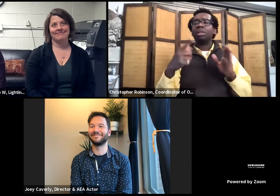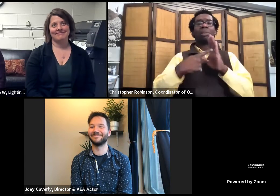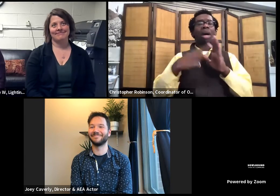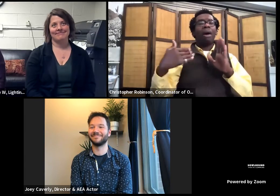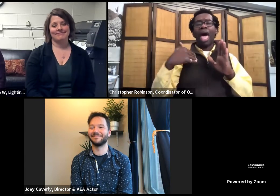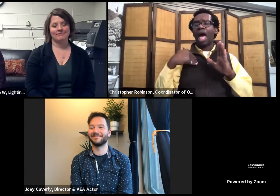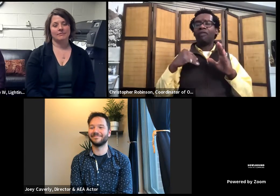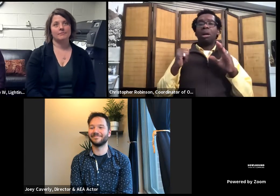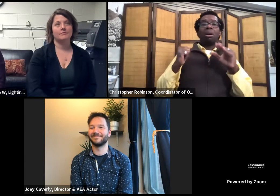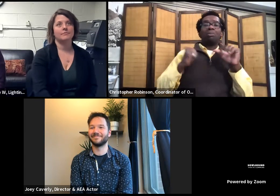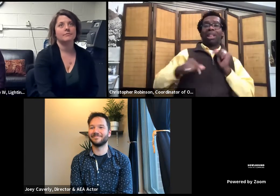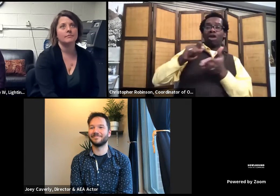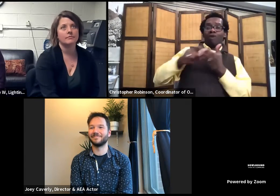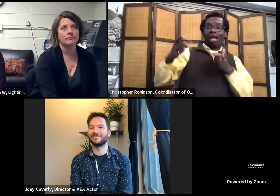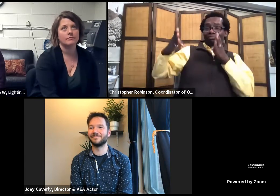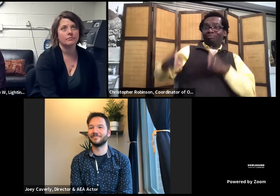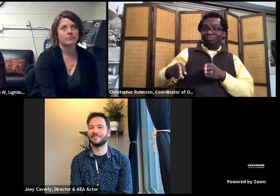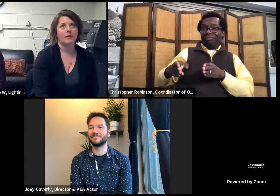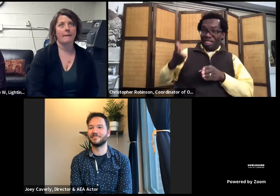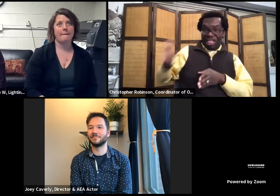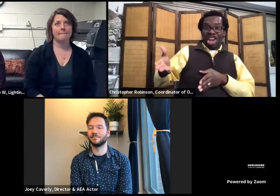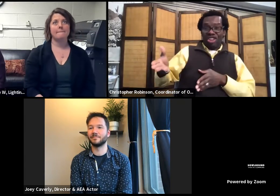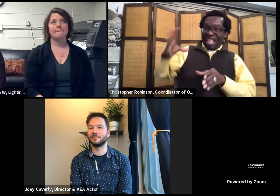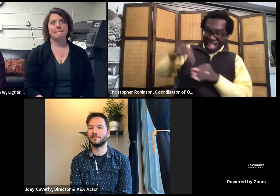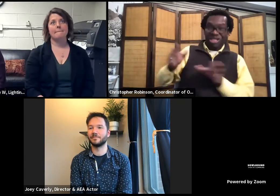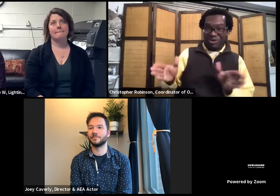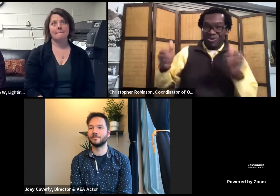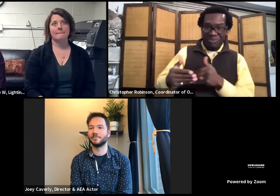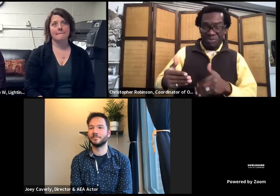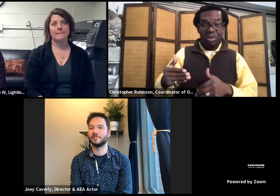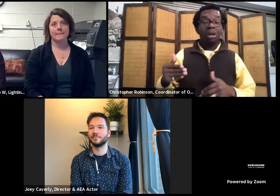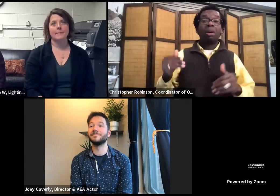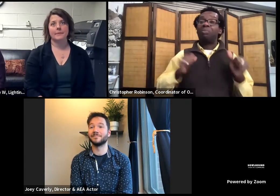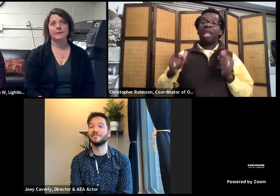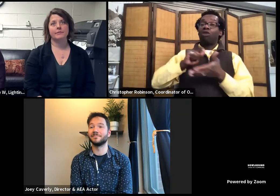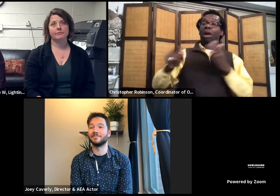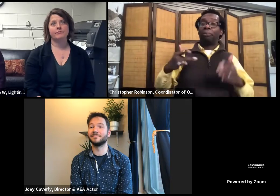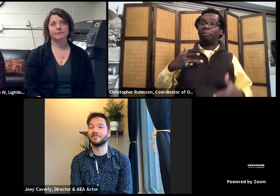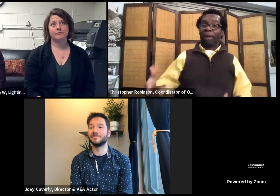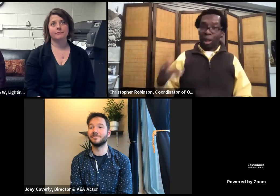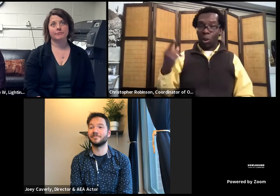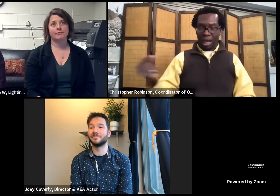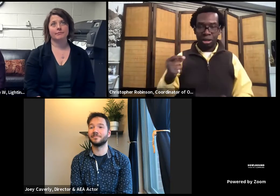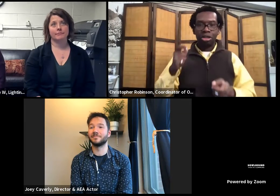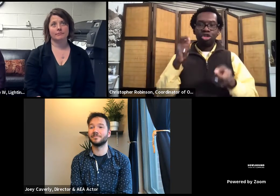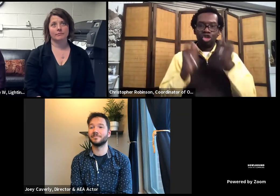and sometimes we'll have the playwright right there in the room.